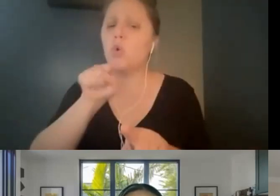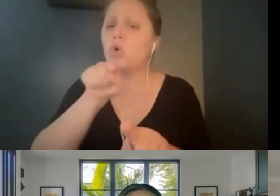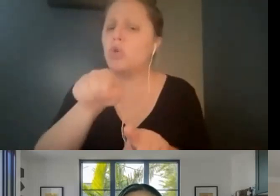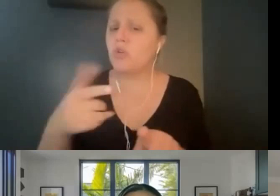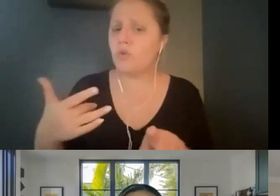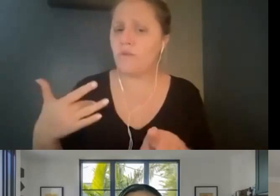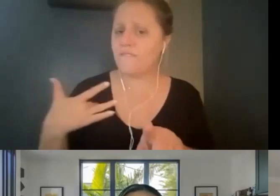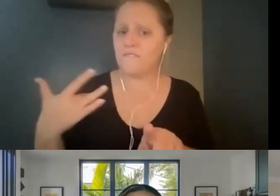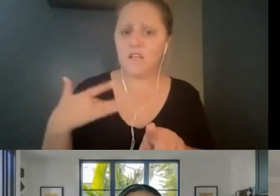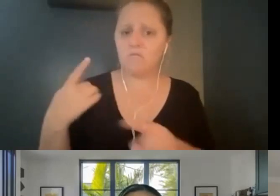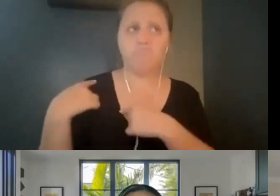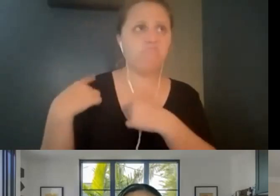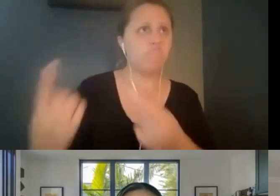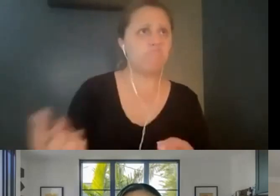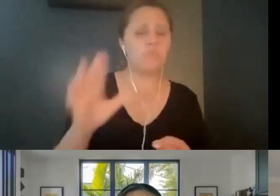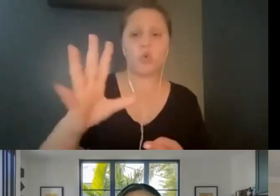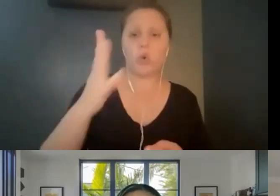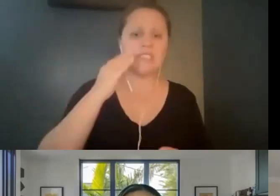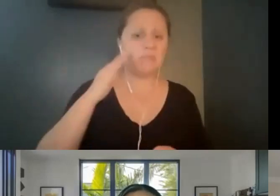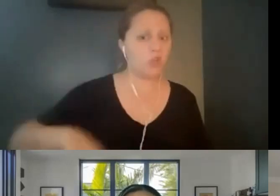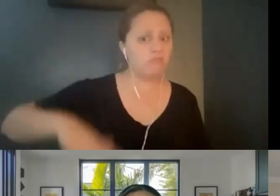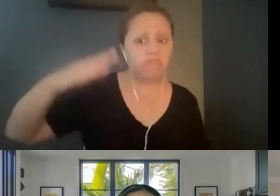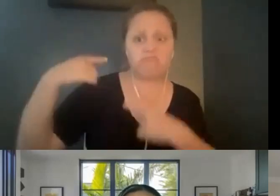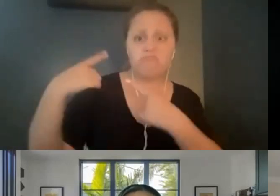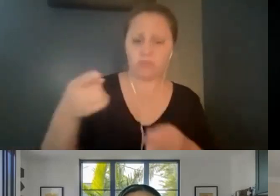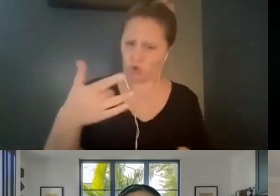experience thus far that you had an equal seat at the table in your